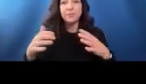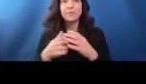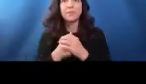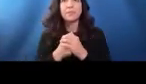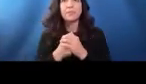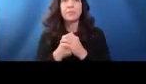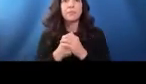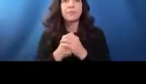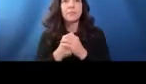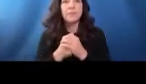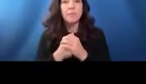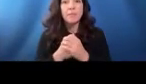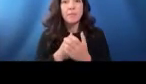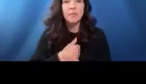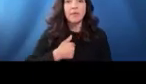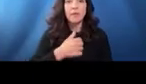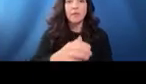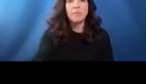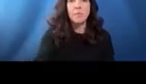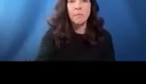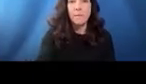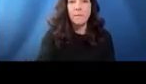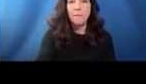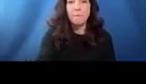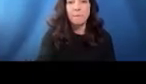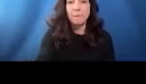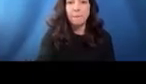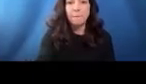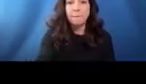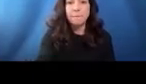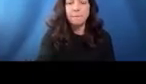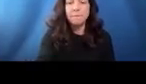Oh, sorry y'all the video in Canva does give me a hard time.